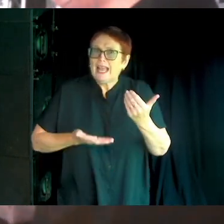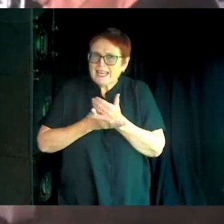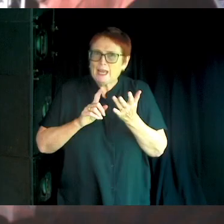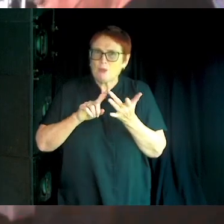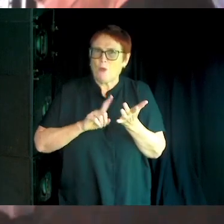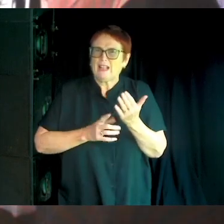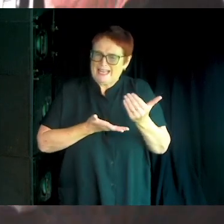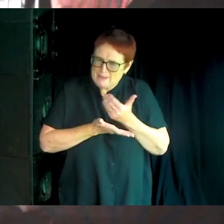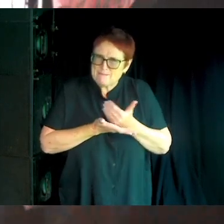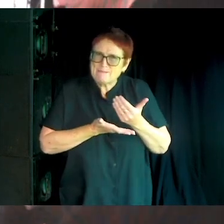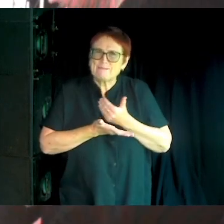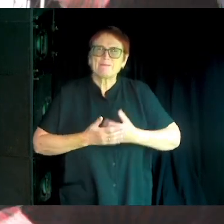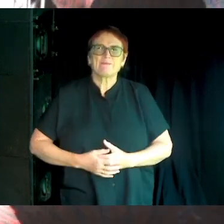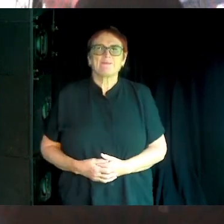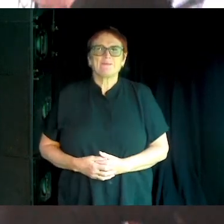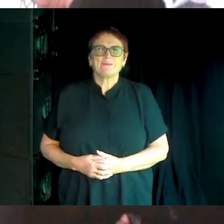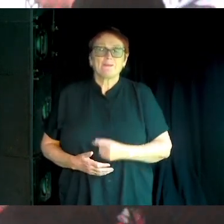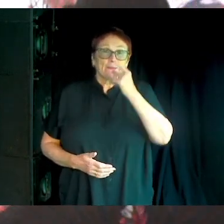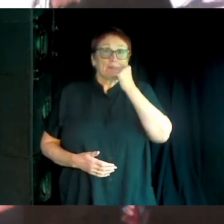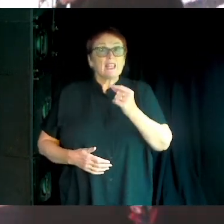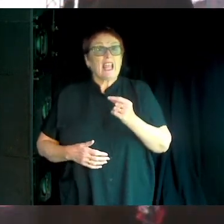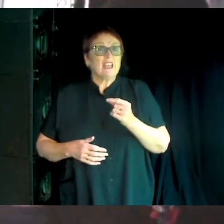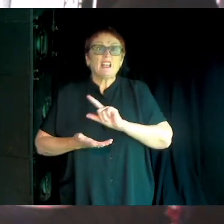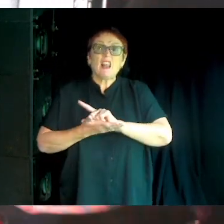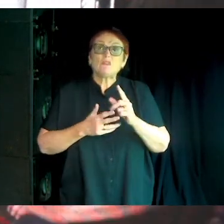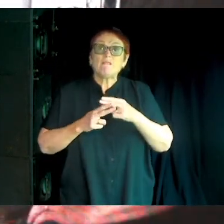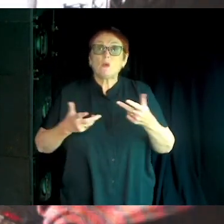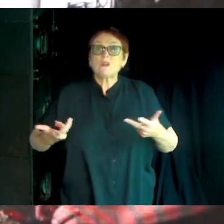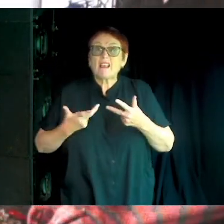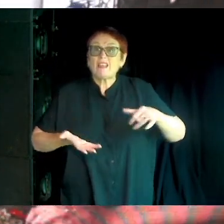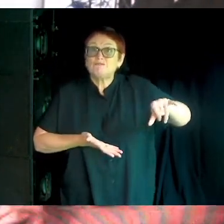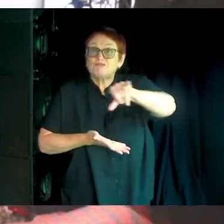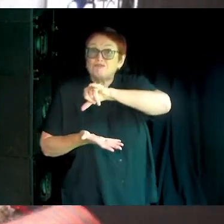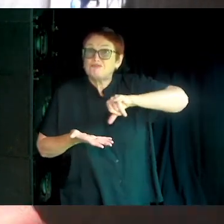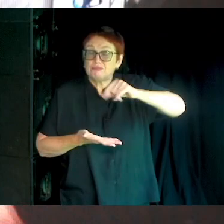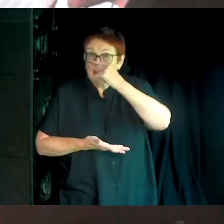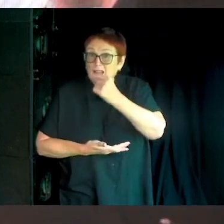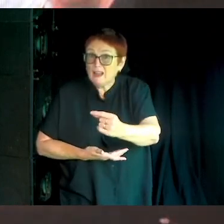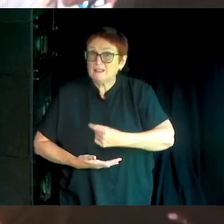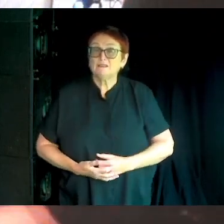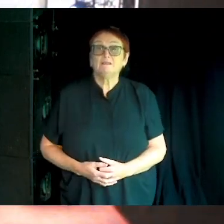keep the oil and sometimes you can use the oil as a dressing for your salad as well oh okay